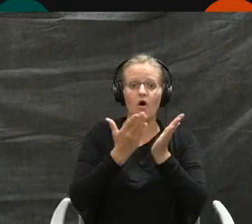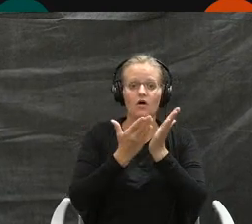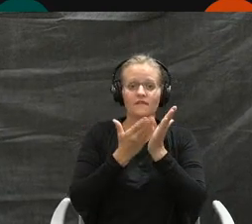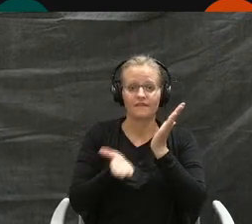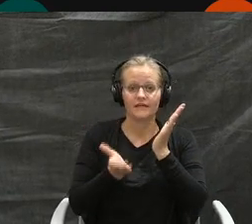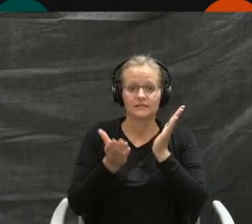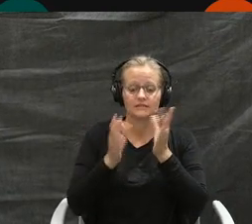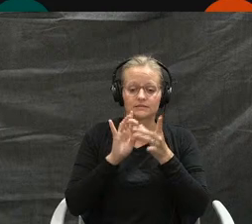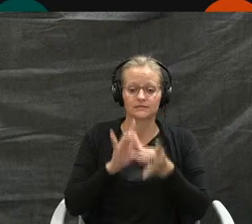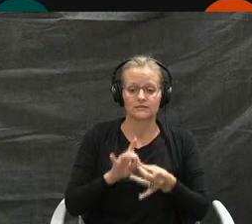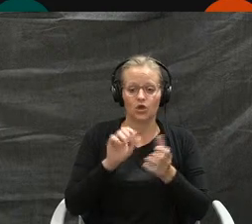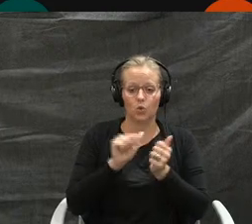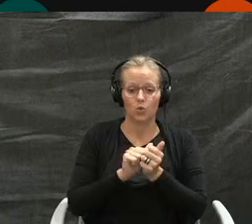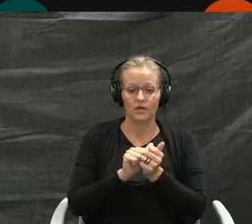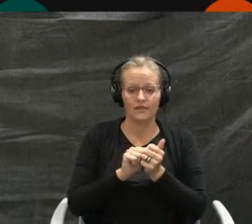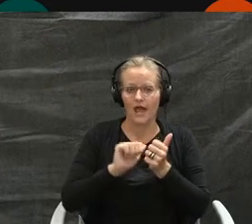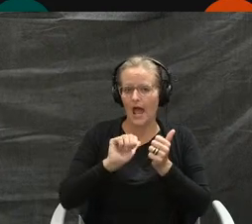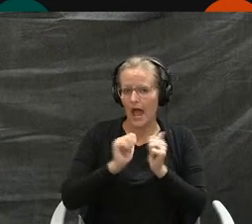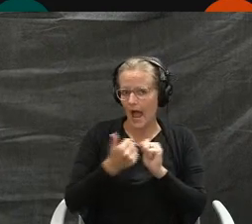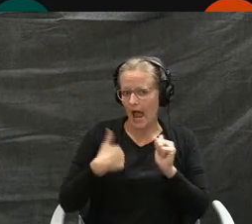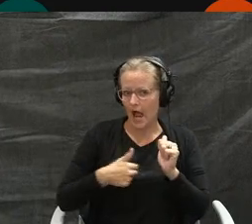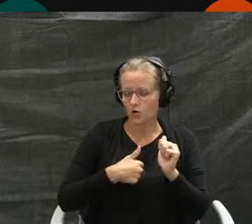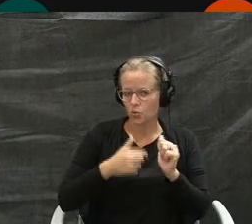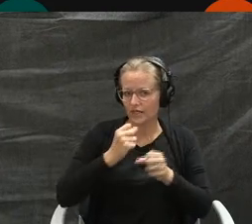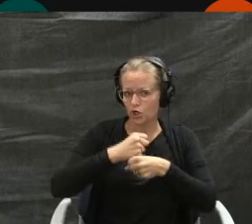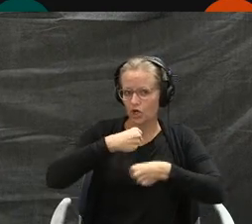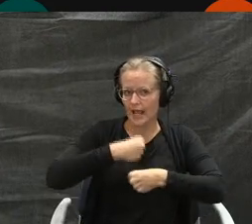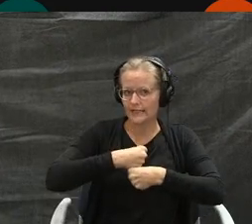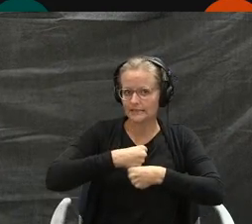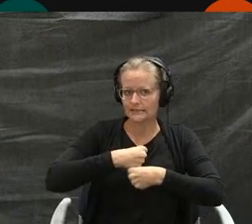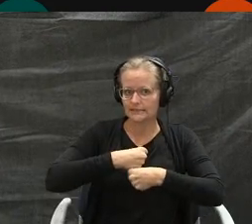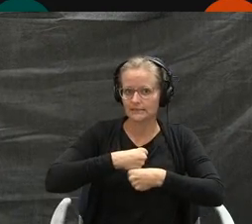associated with. How do we create a valuable, valuable